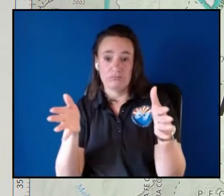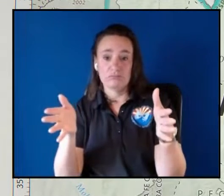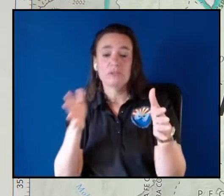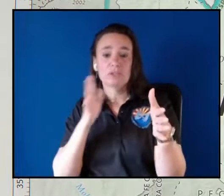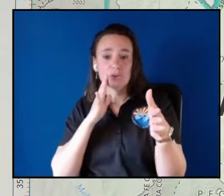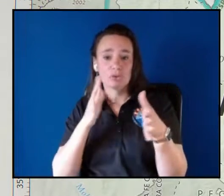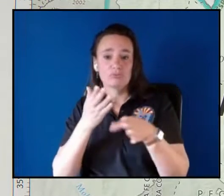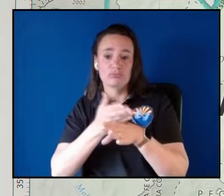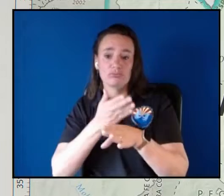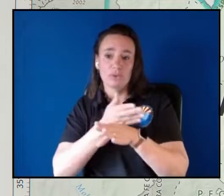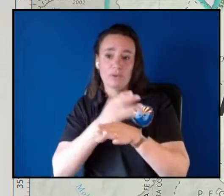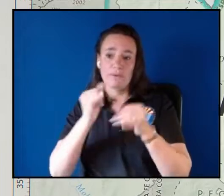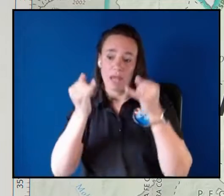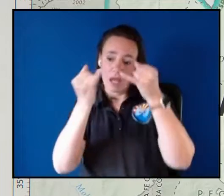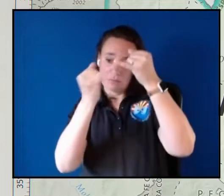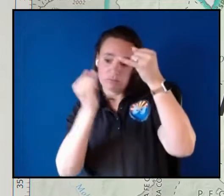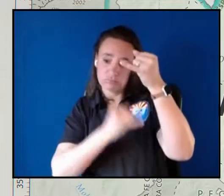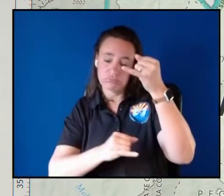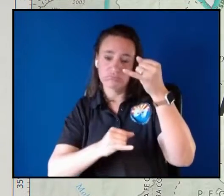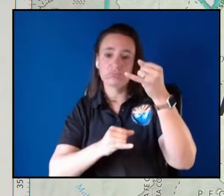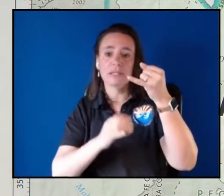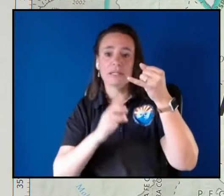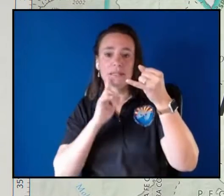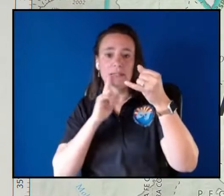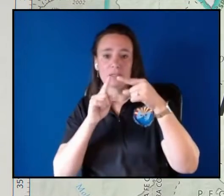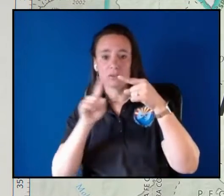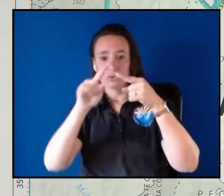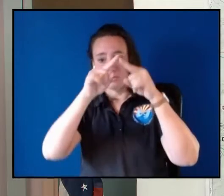up to the the divide up there. So, a lot of good work is going on.